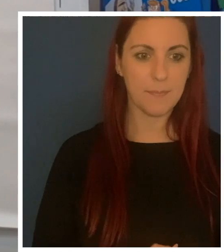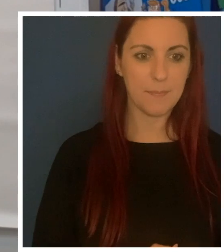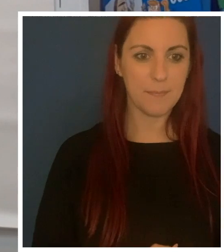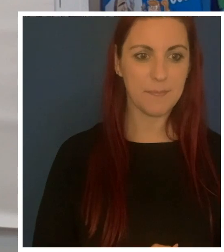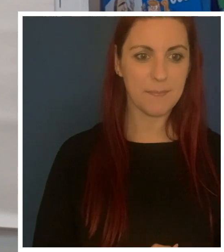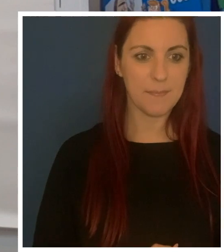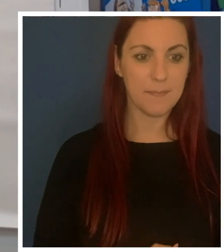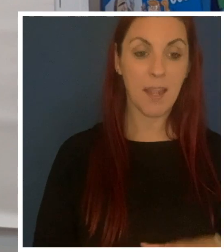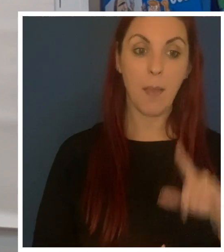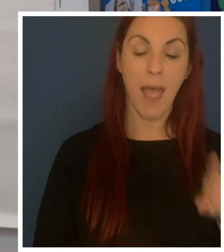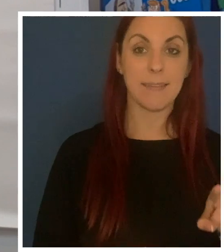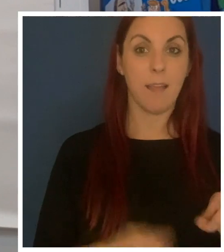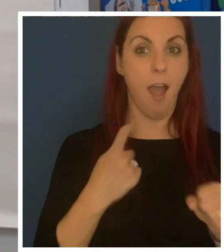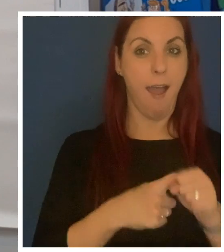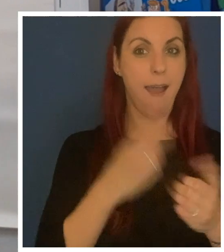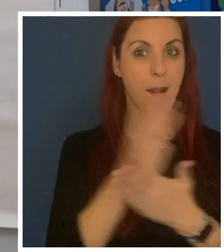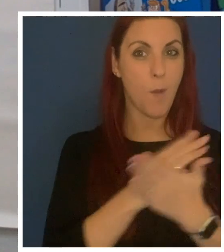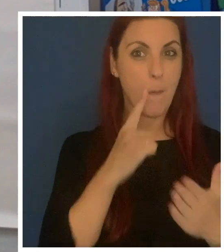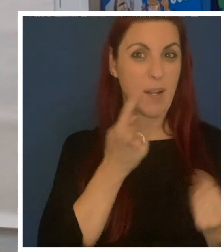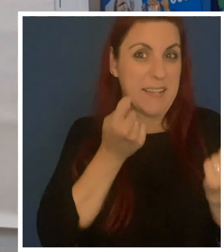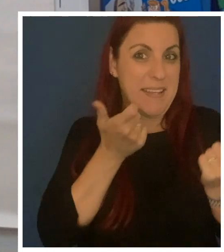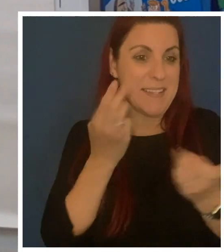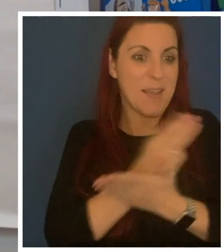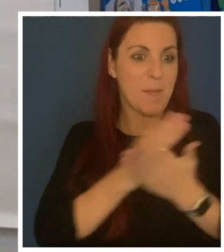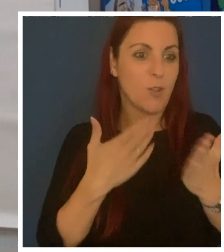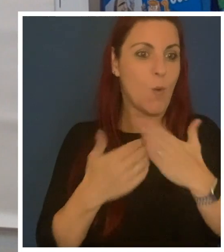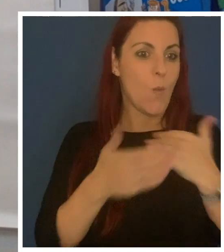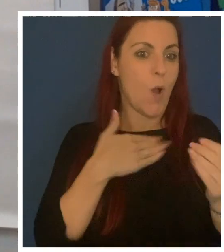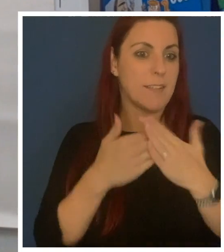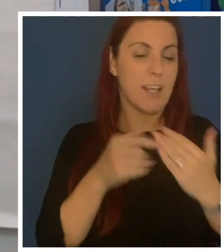That's a tricky bit but then the easy bit is I'm going to draw a circle around it.